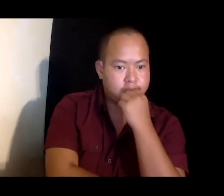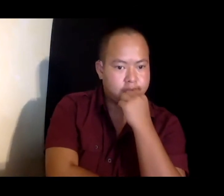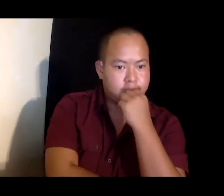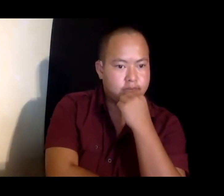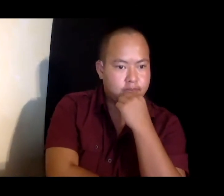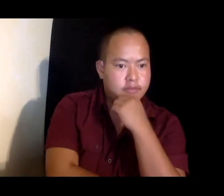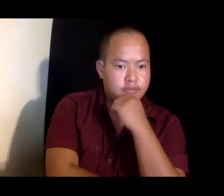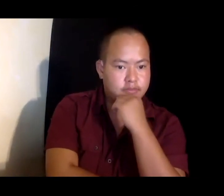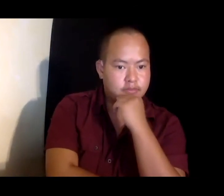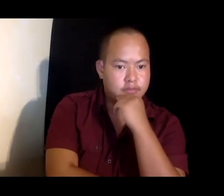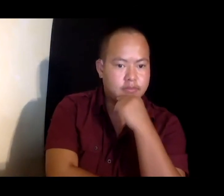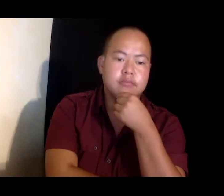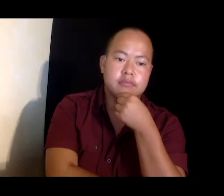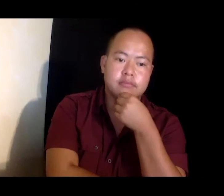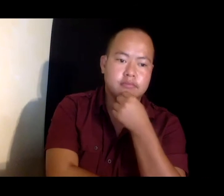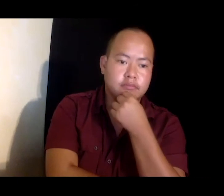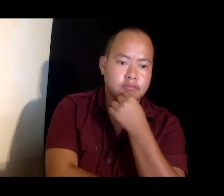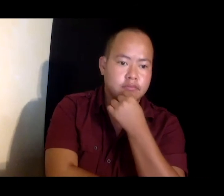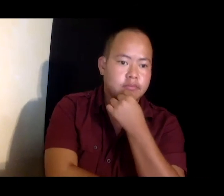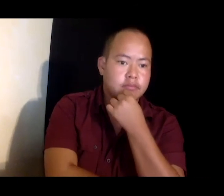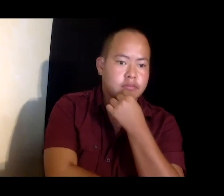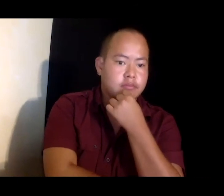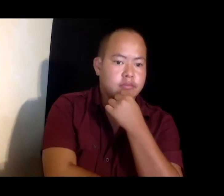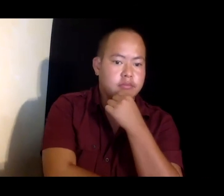or he suspects that the employee is high,